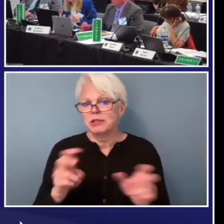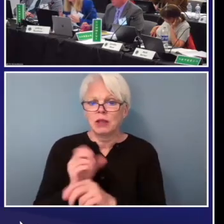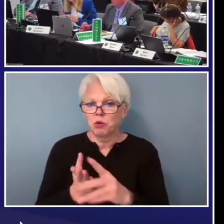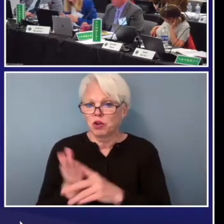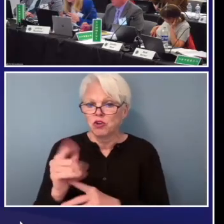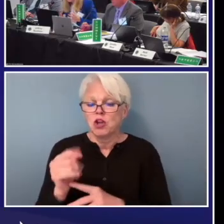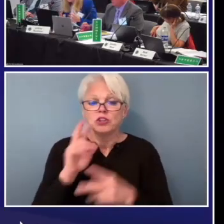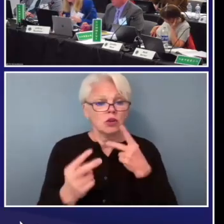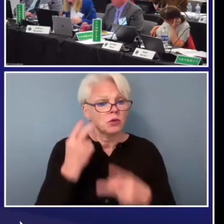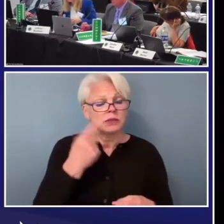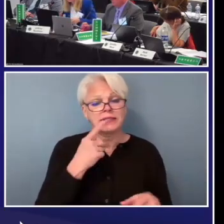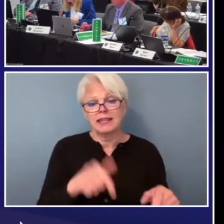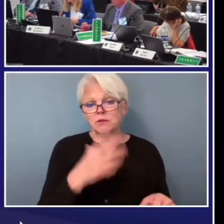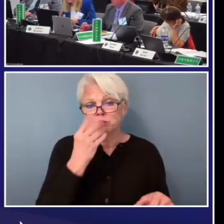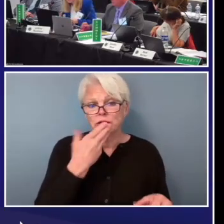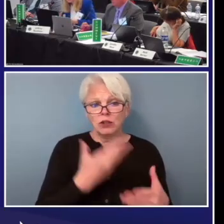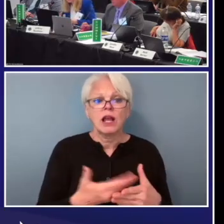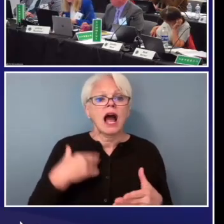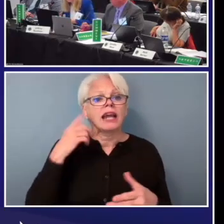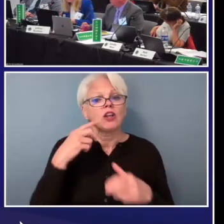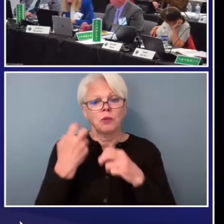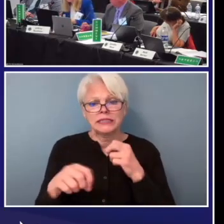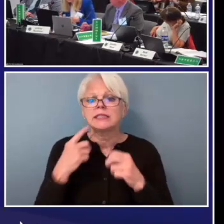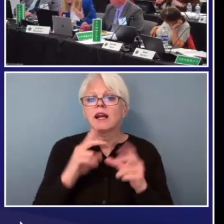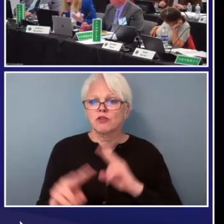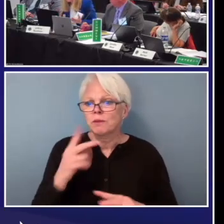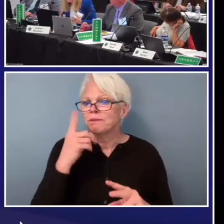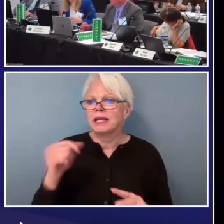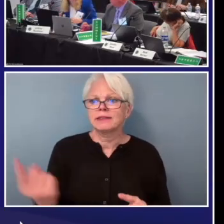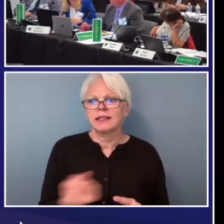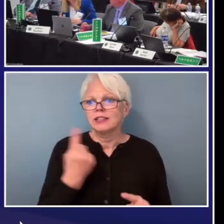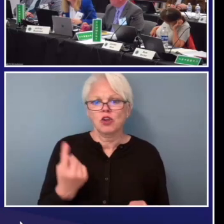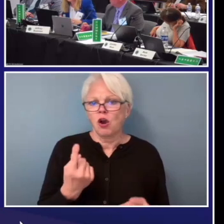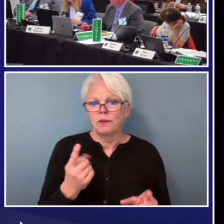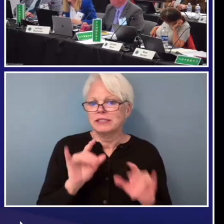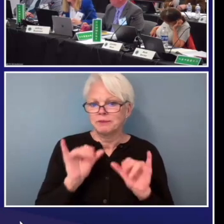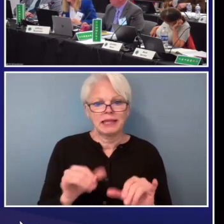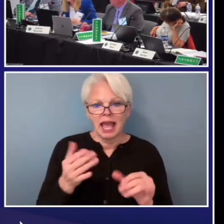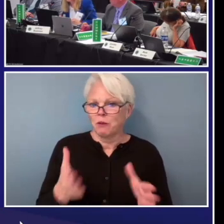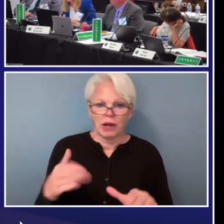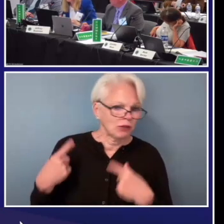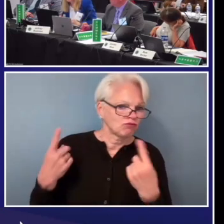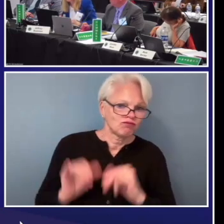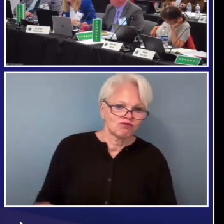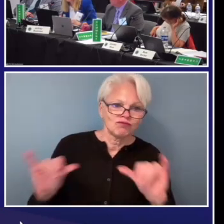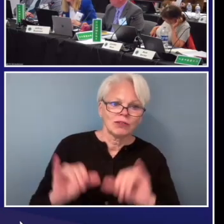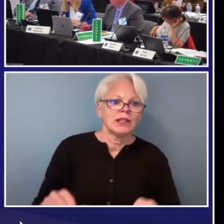I realize it's tough for people because it's always been this way. And sometimes at university meetings,